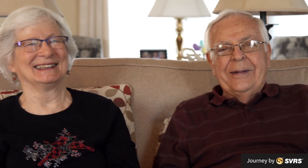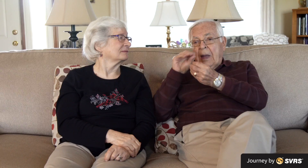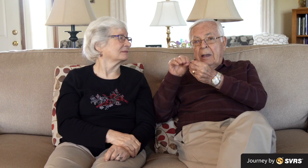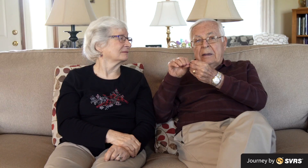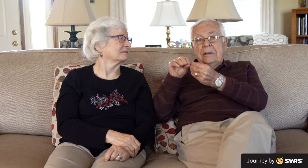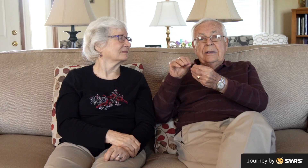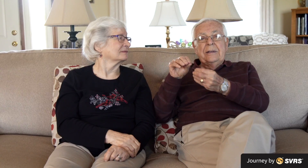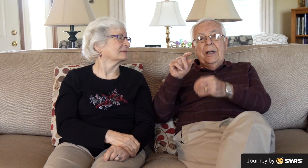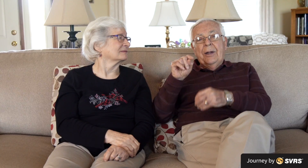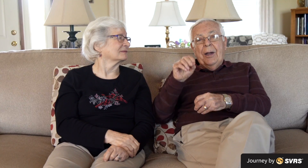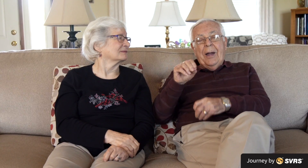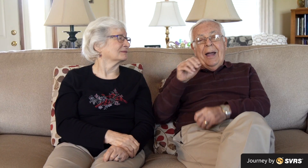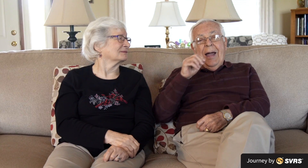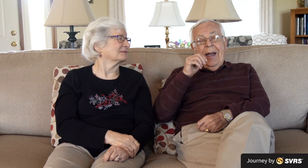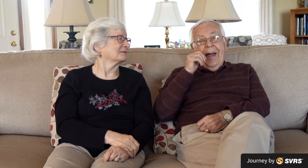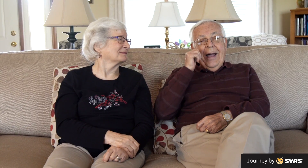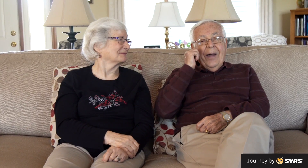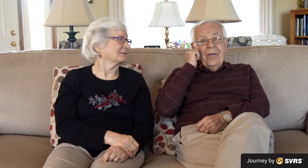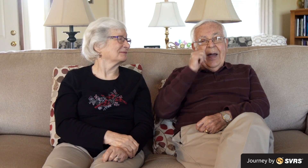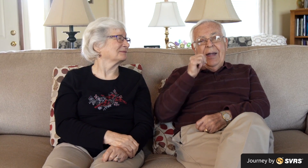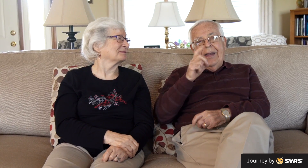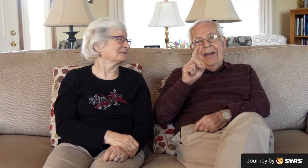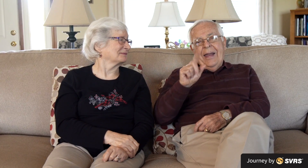We also kiss each other everyday too.